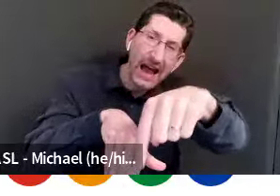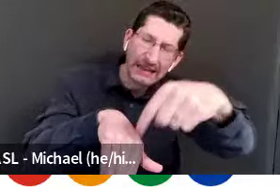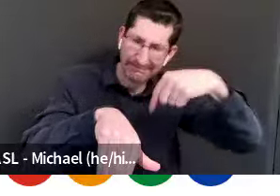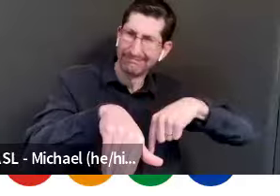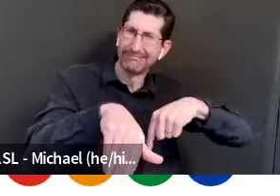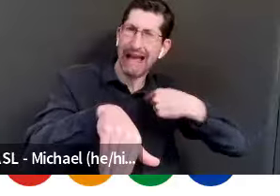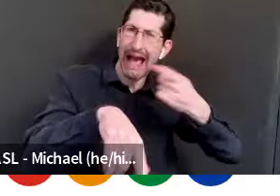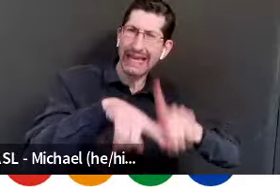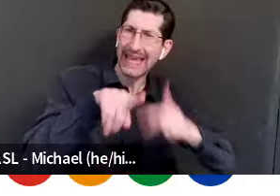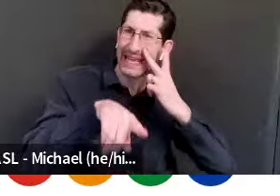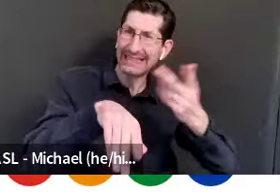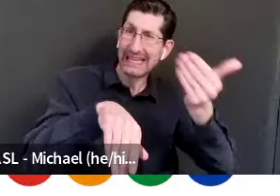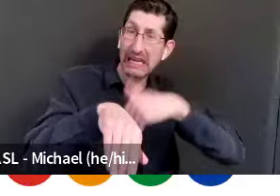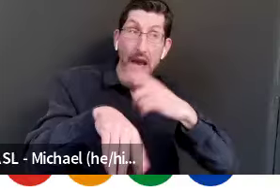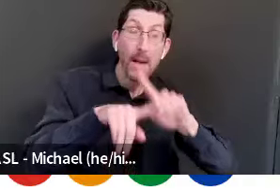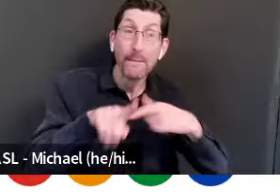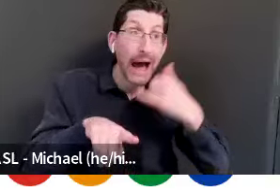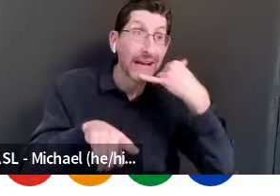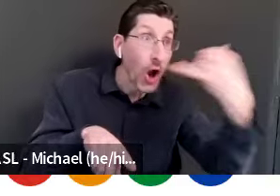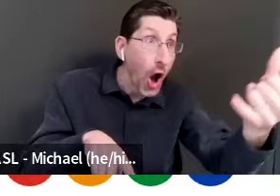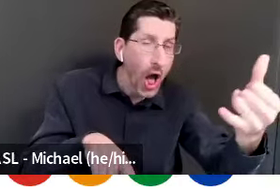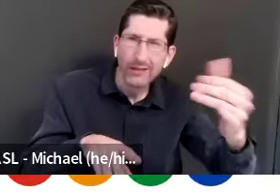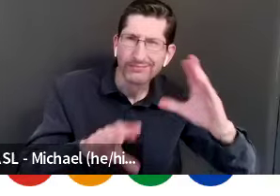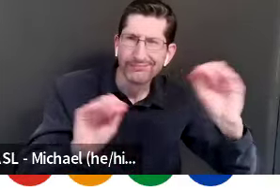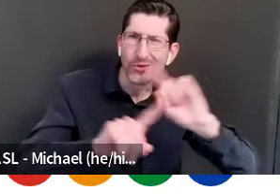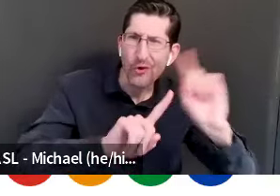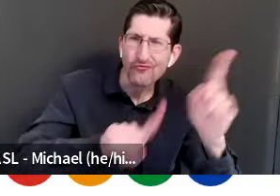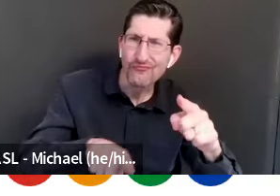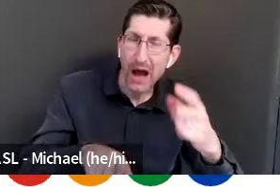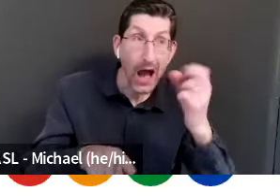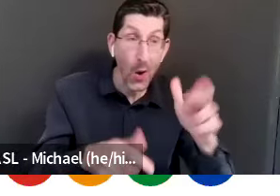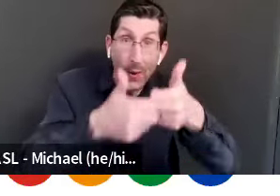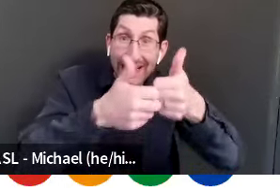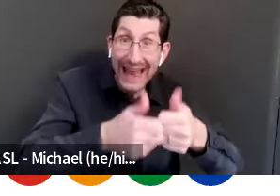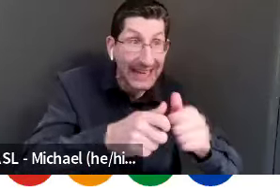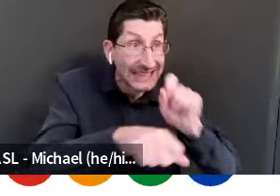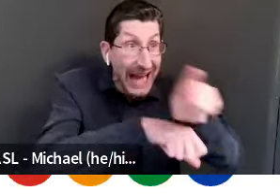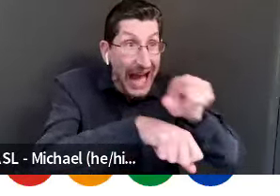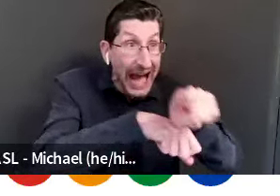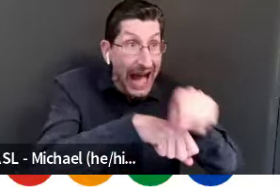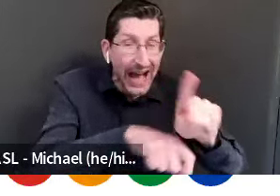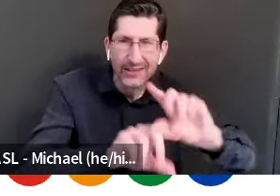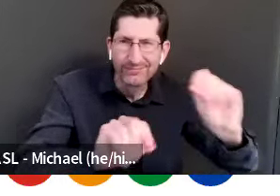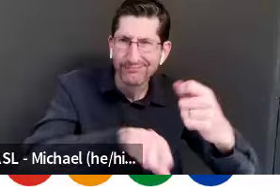WRONG STREET, THEY NEED TO COME ONE STREET OVER. I CAN SEE THEM, BUT THEY DON'T ANSWER THE PHONES AND THEY DON'T